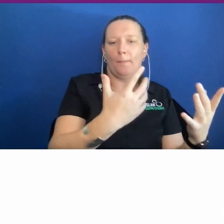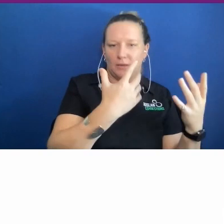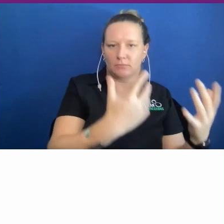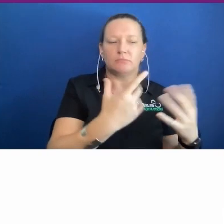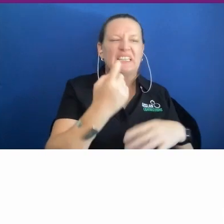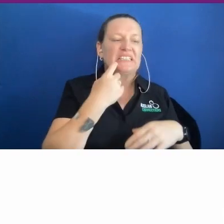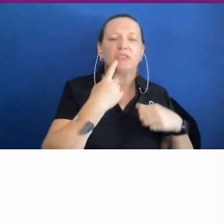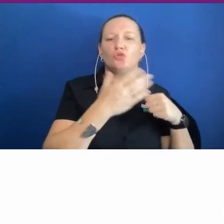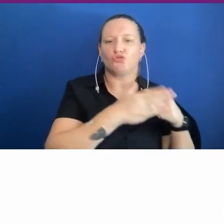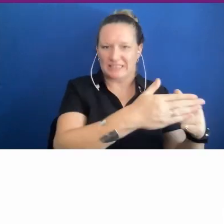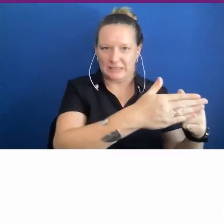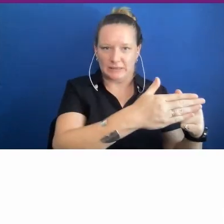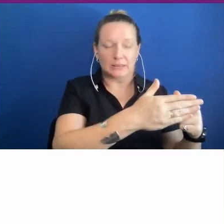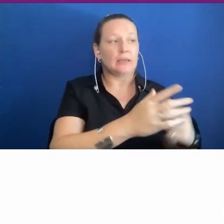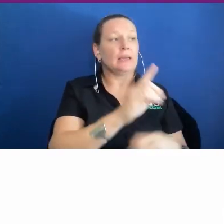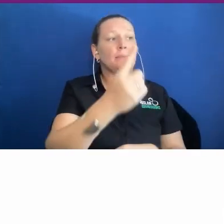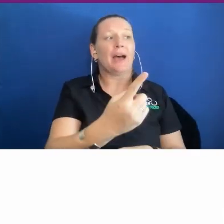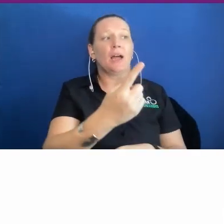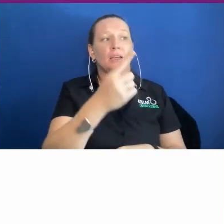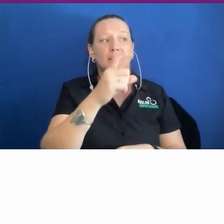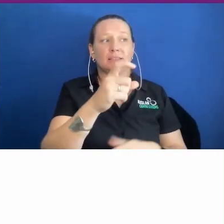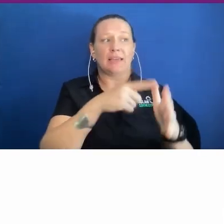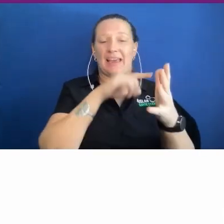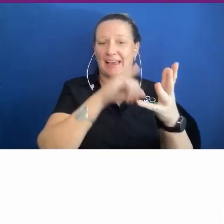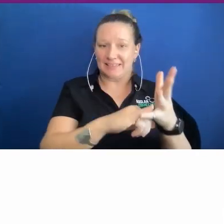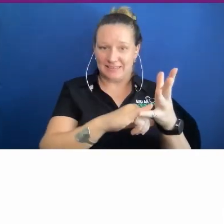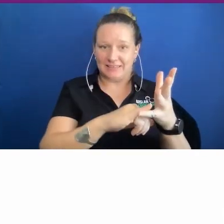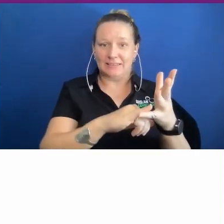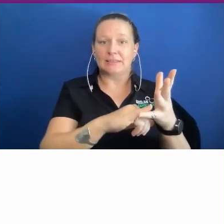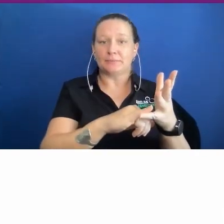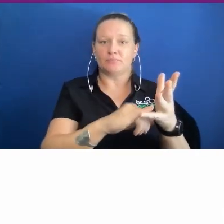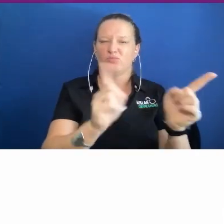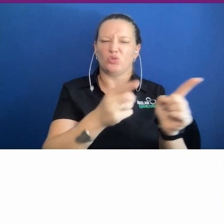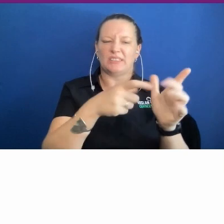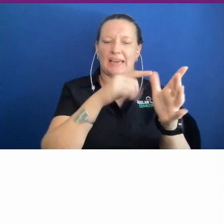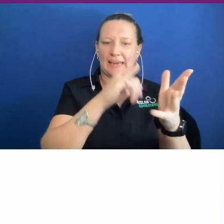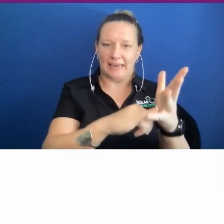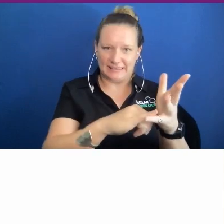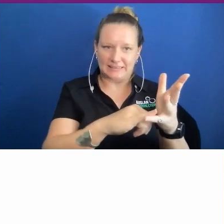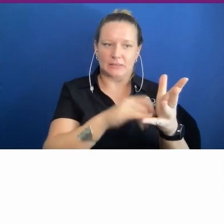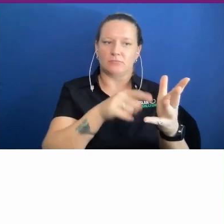whereas Childhood Apraxia of Speech or CAS as we call it is very rare and it's more difficult to treat.